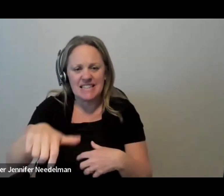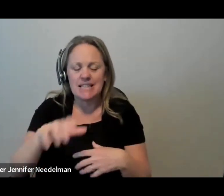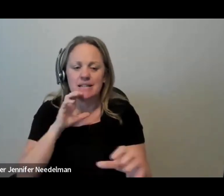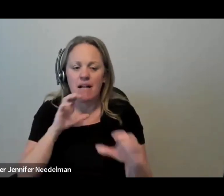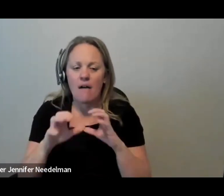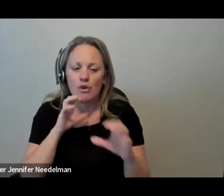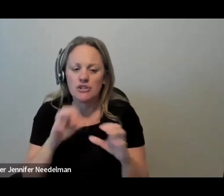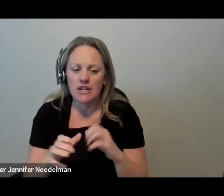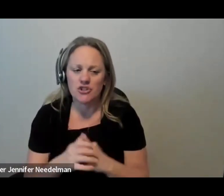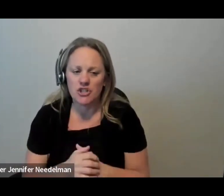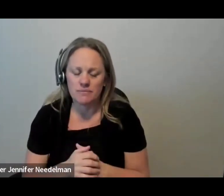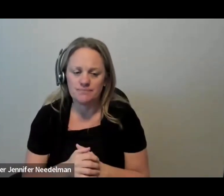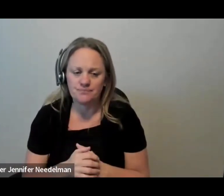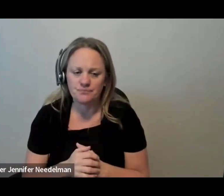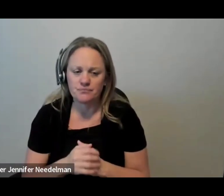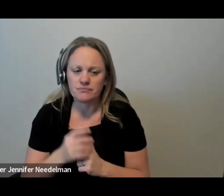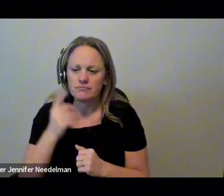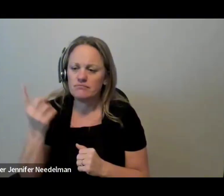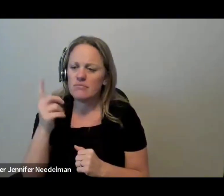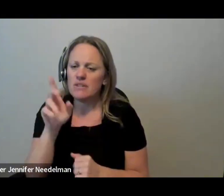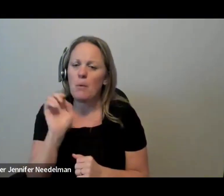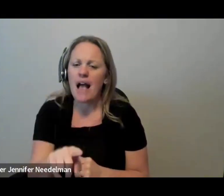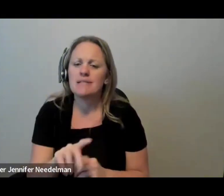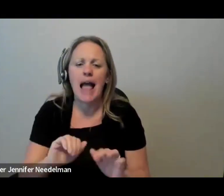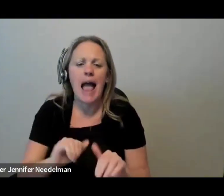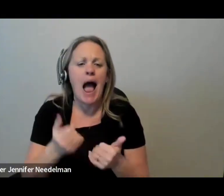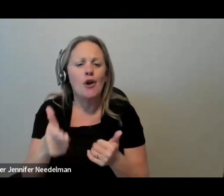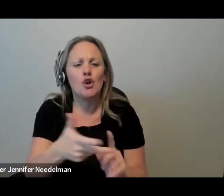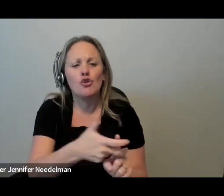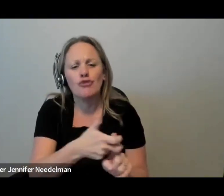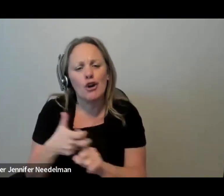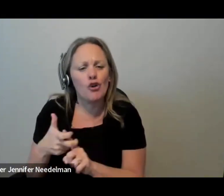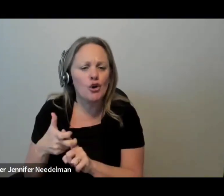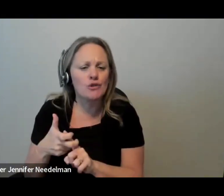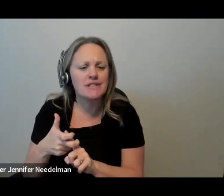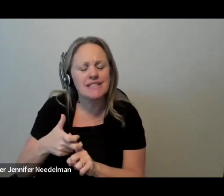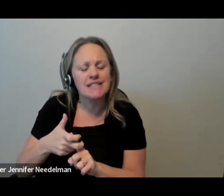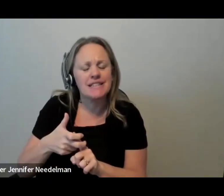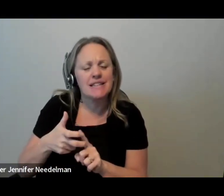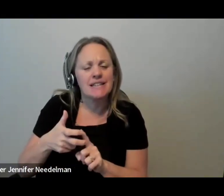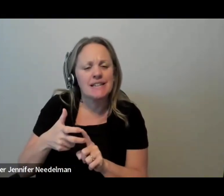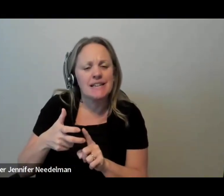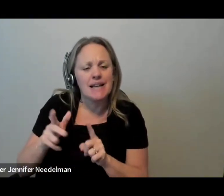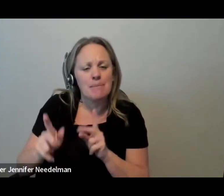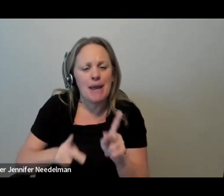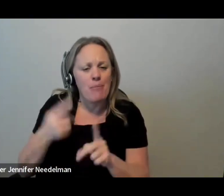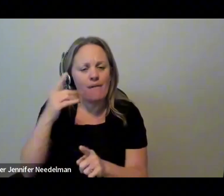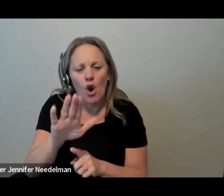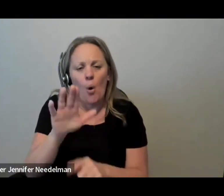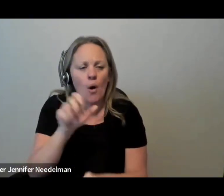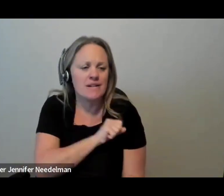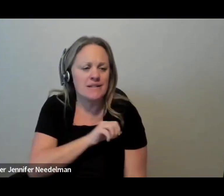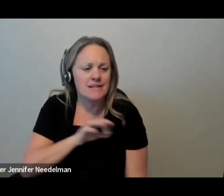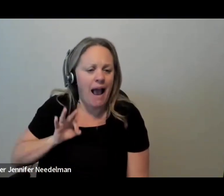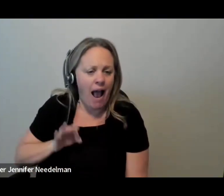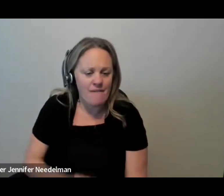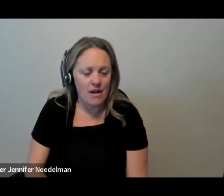but someone asked, how do you recruit and seek candidates for your staff? The comment says we train a team